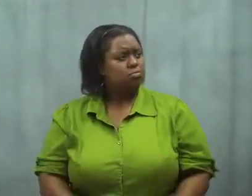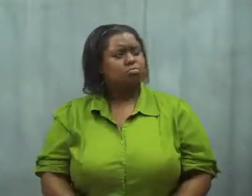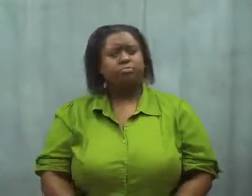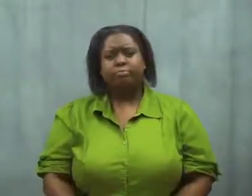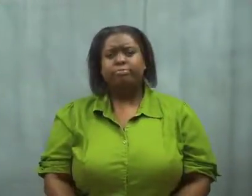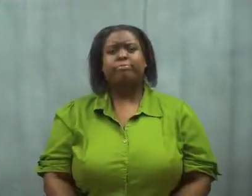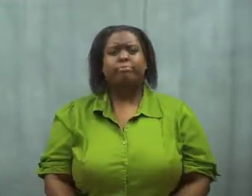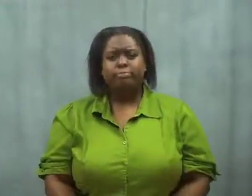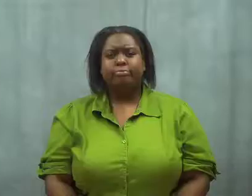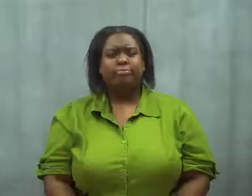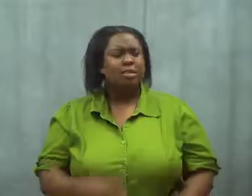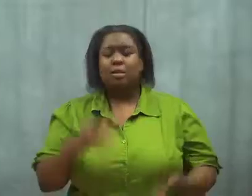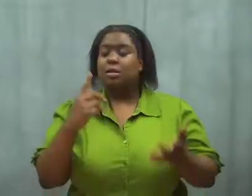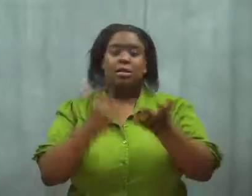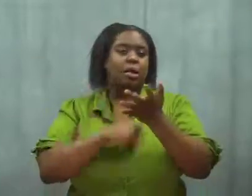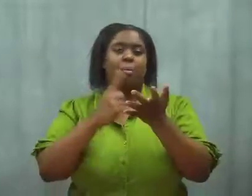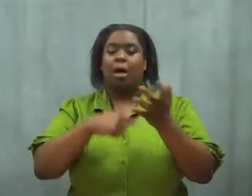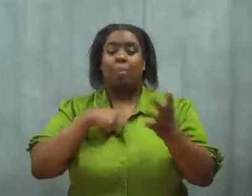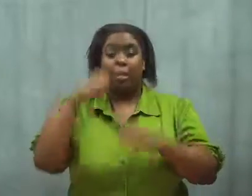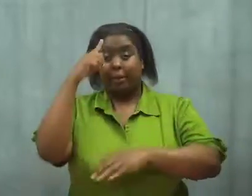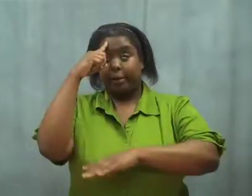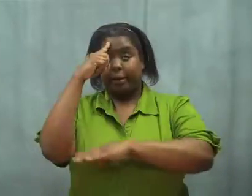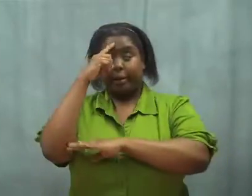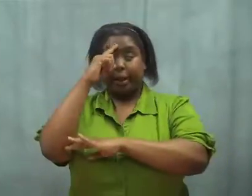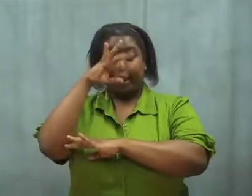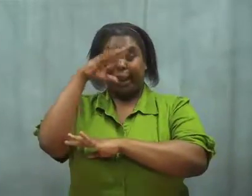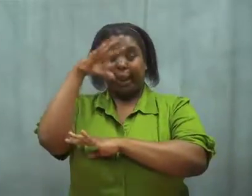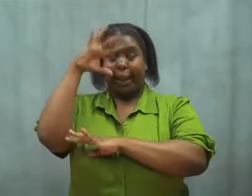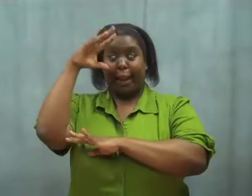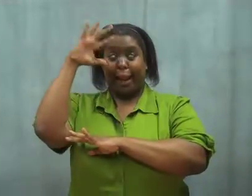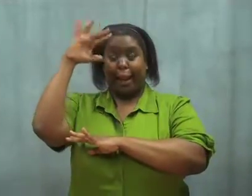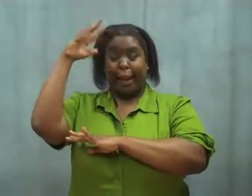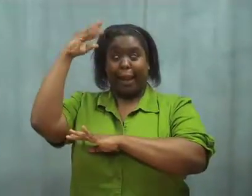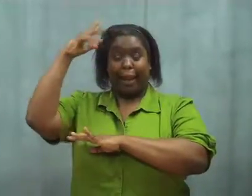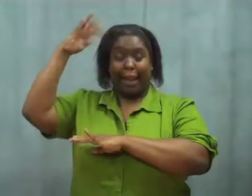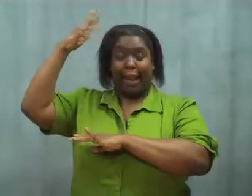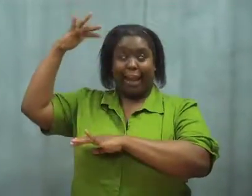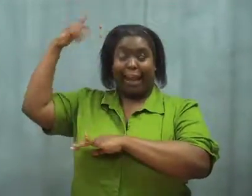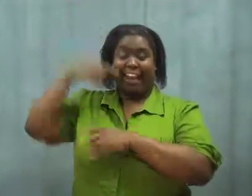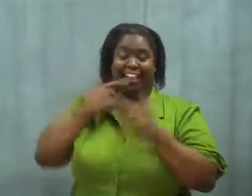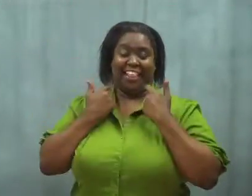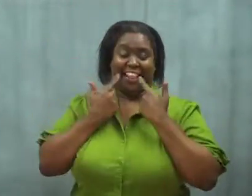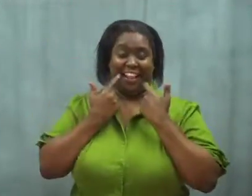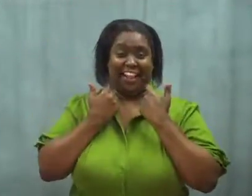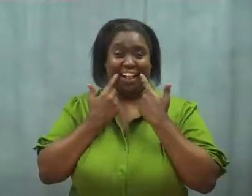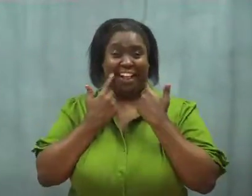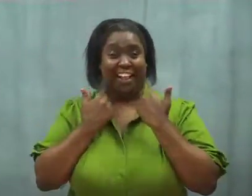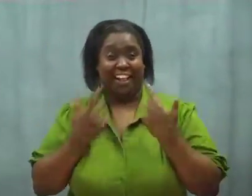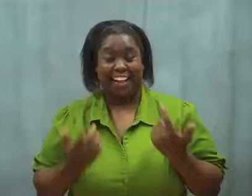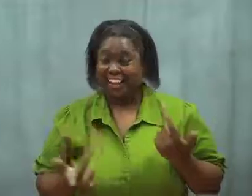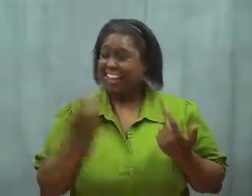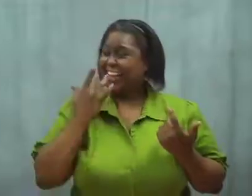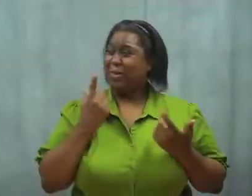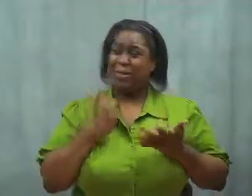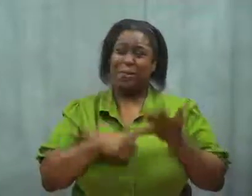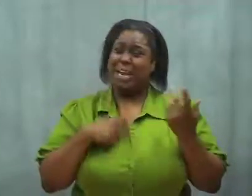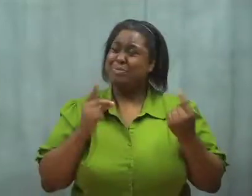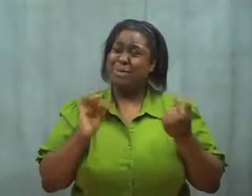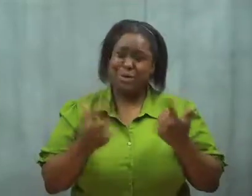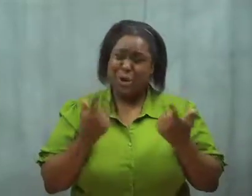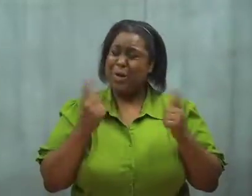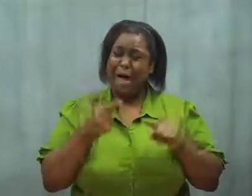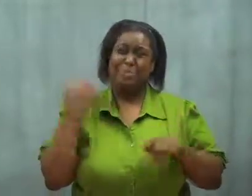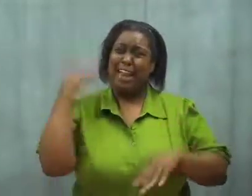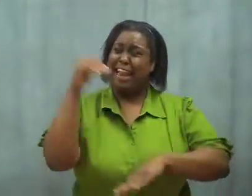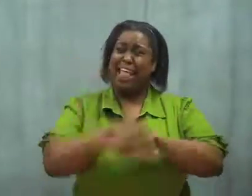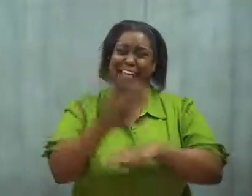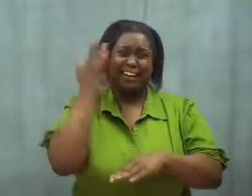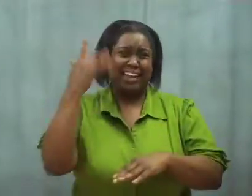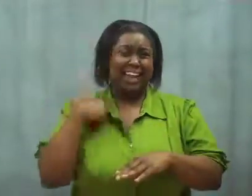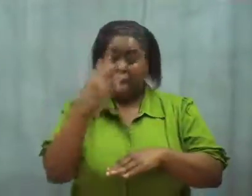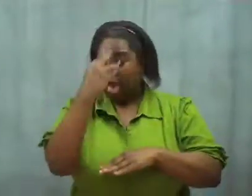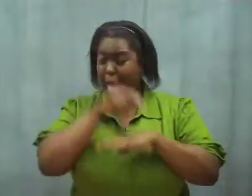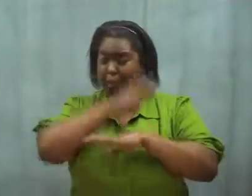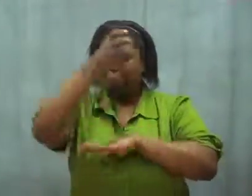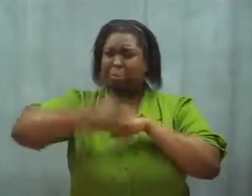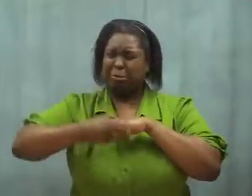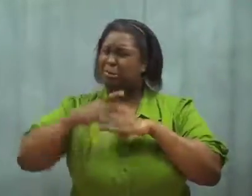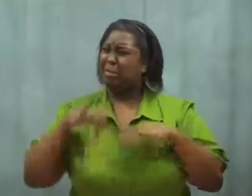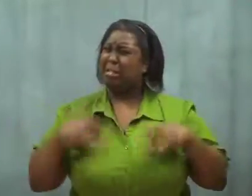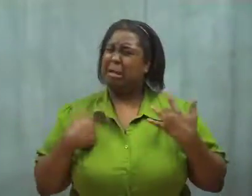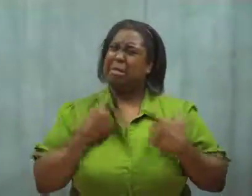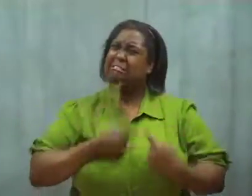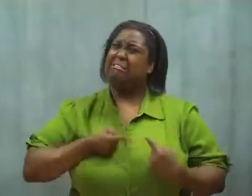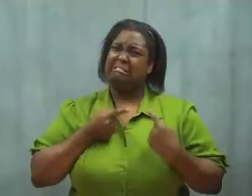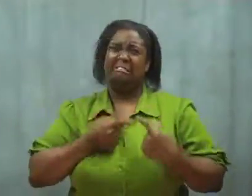I was just sitting there. Sometimes I zone out, and laugh.